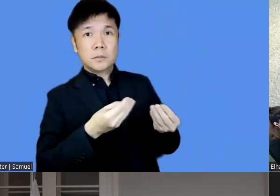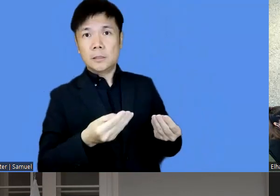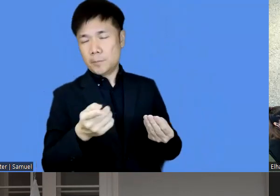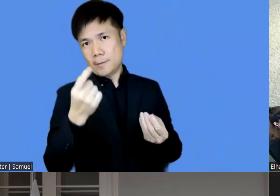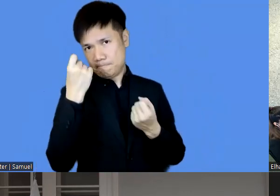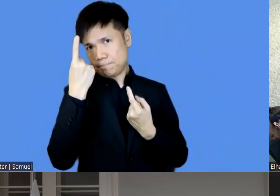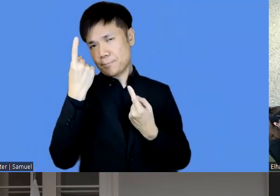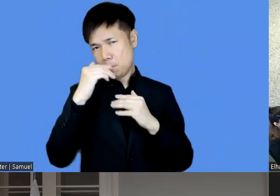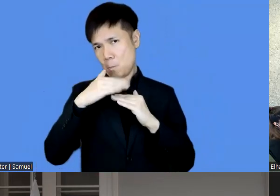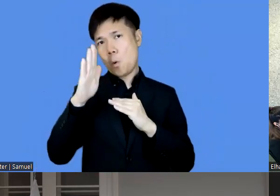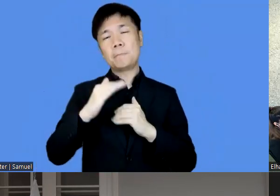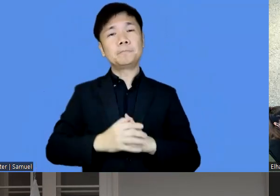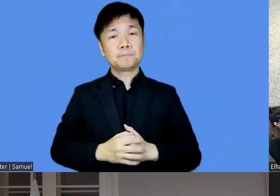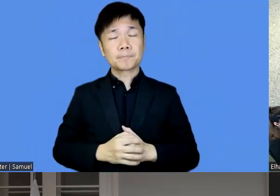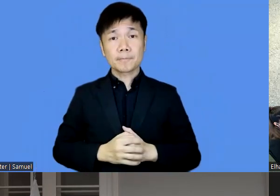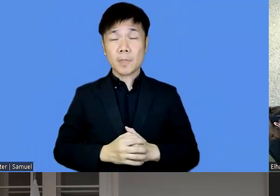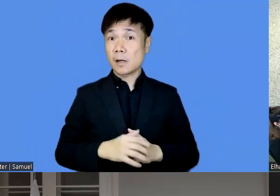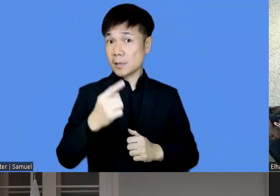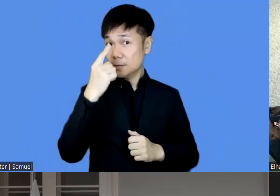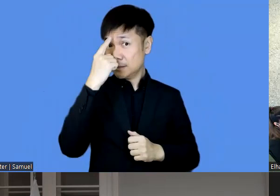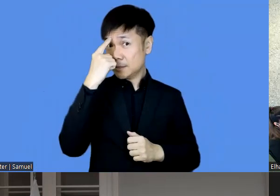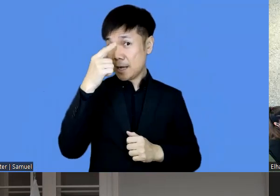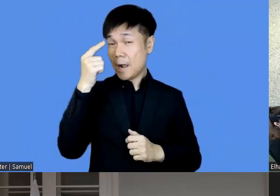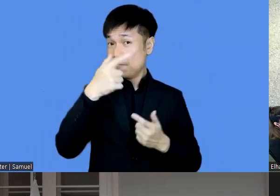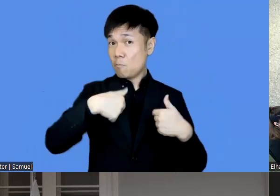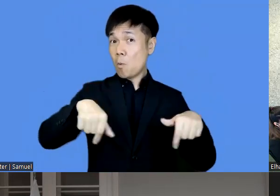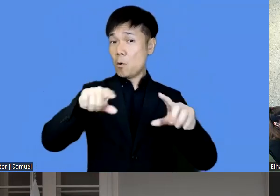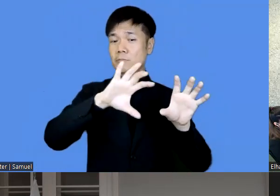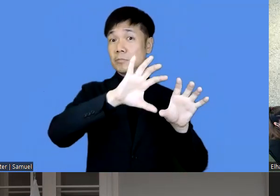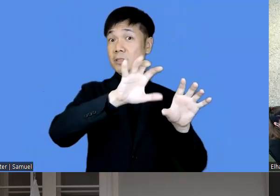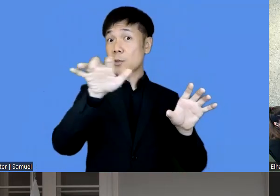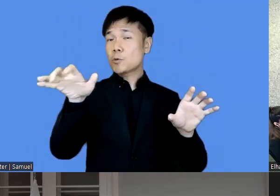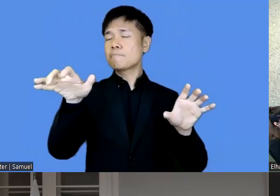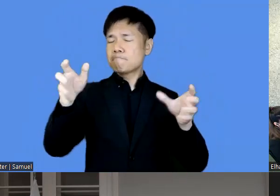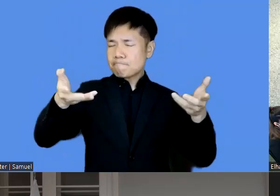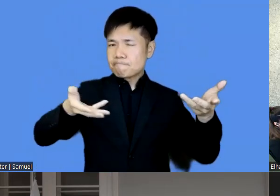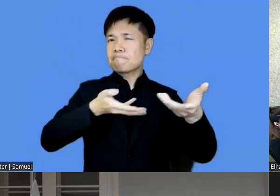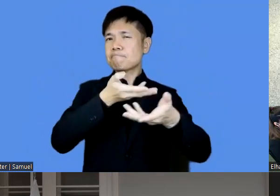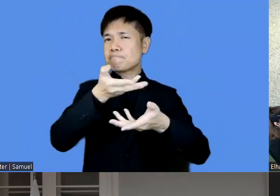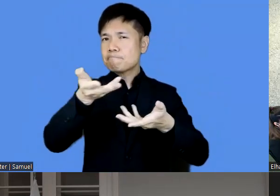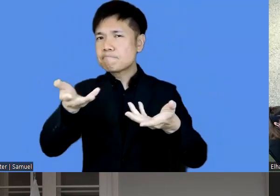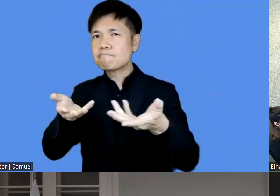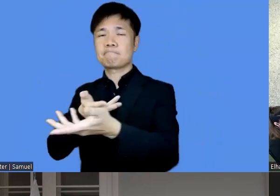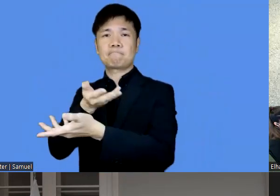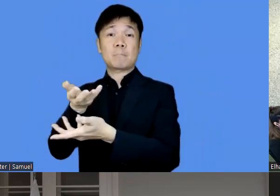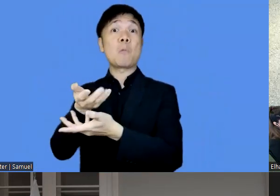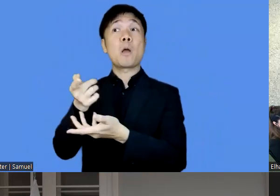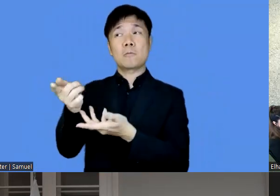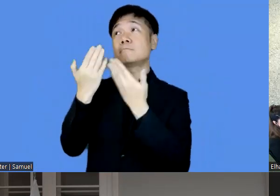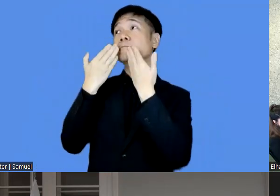make the mention of regional consultations that either the U.N. Special Rapporteur and